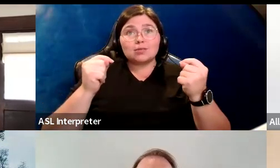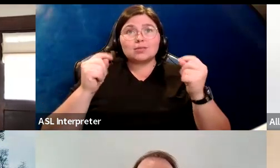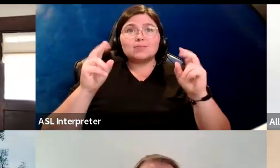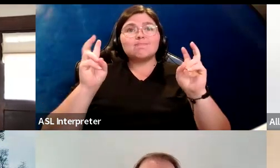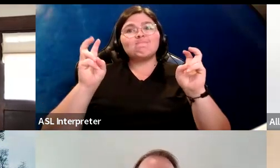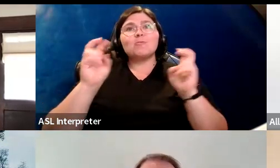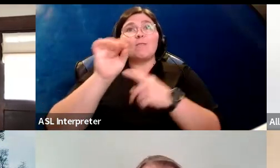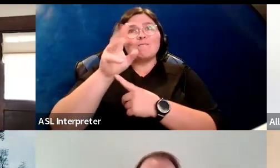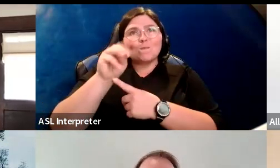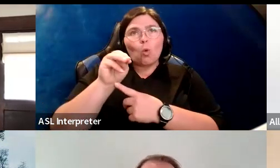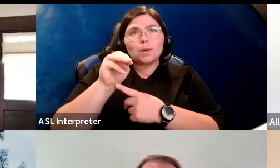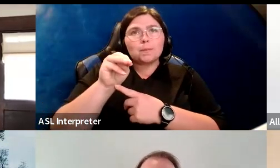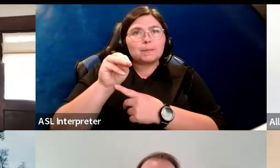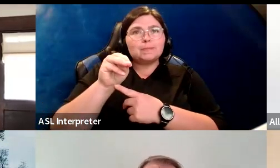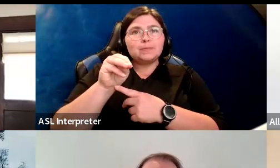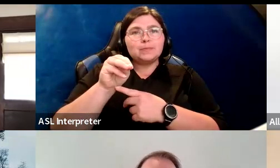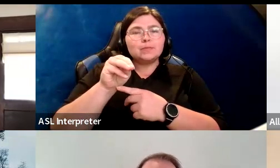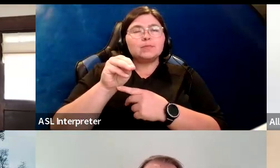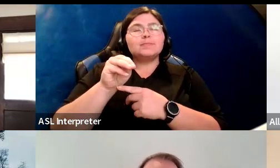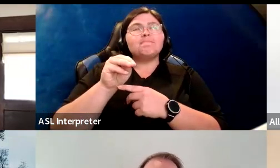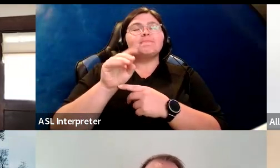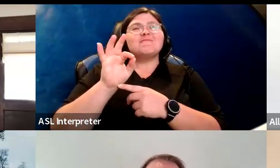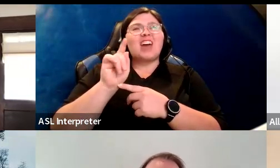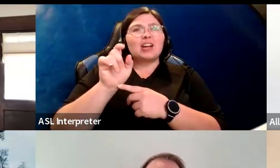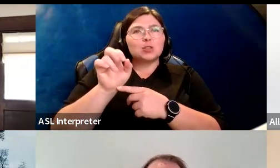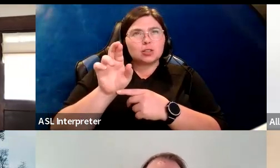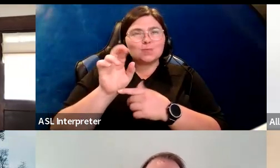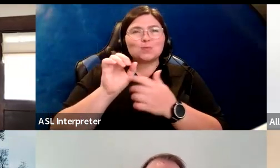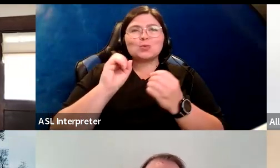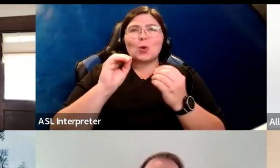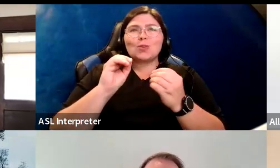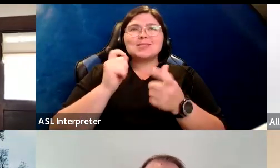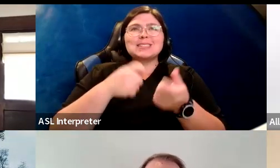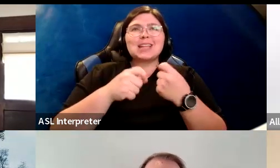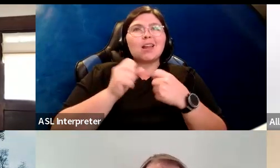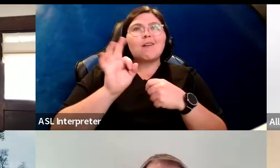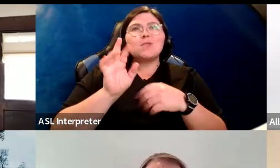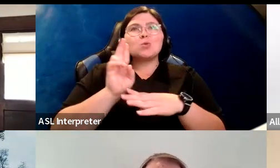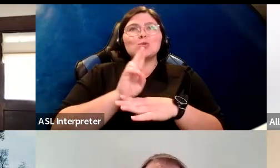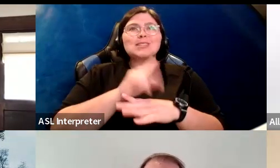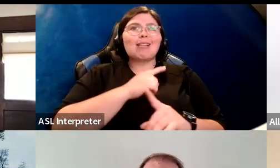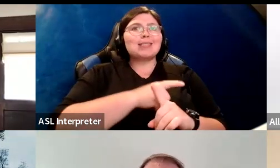So how do we move from using these contraptions